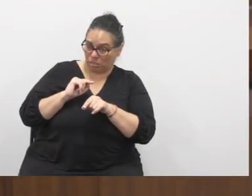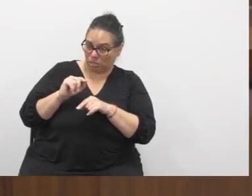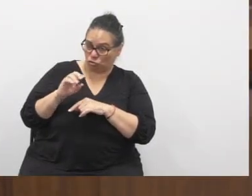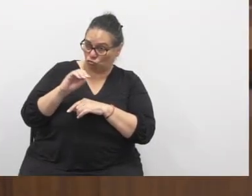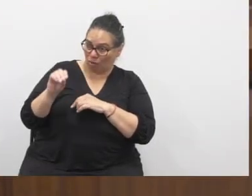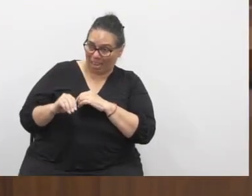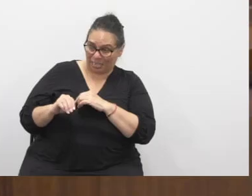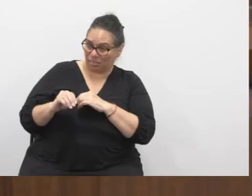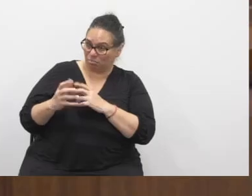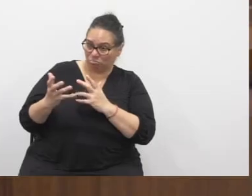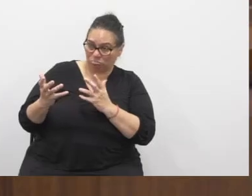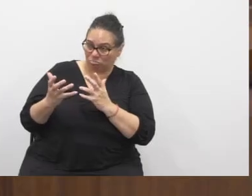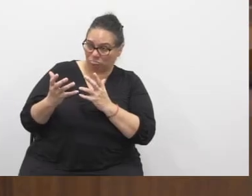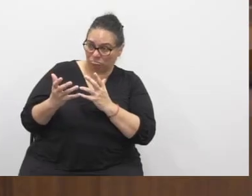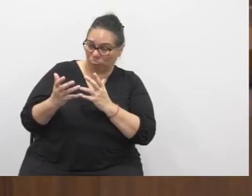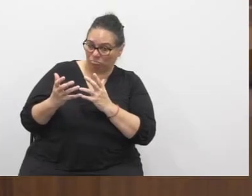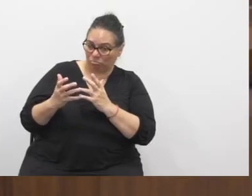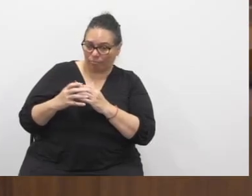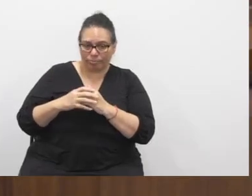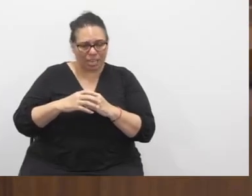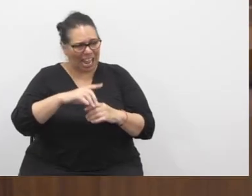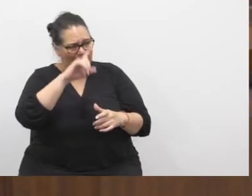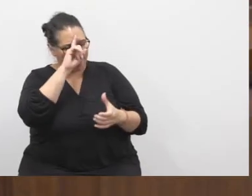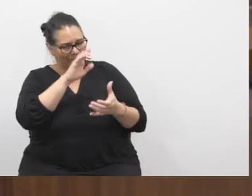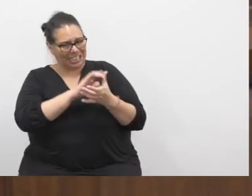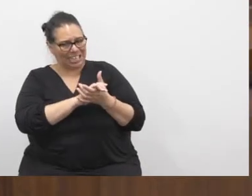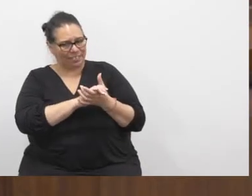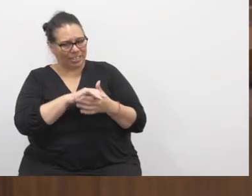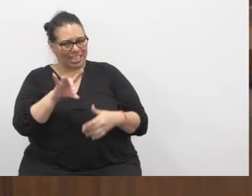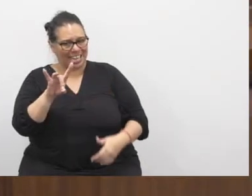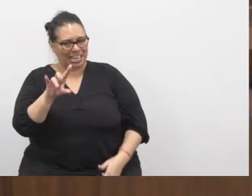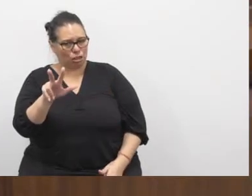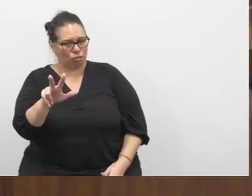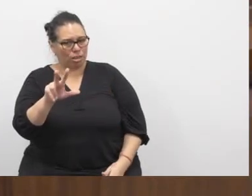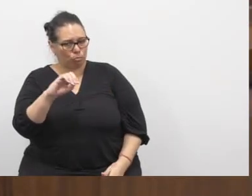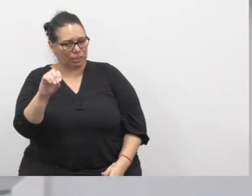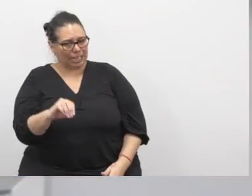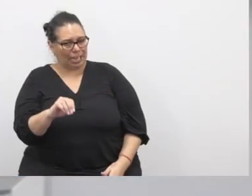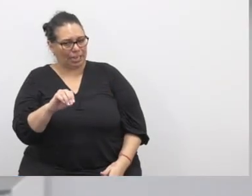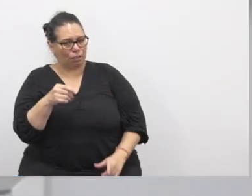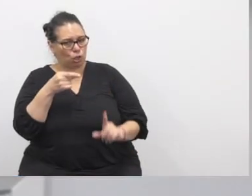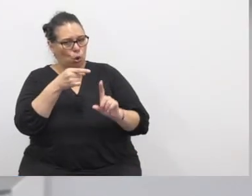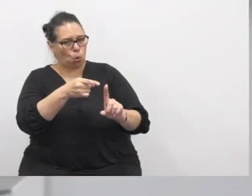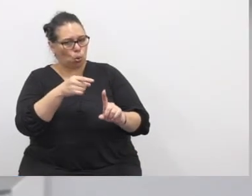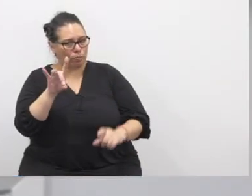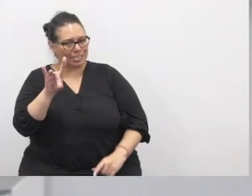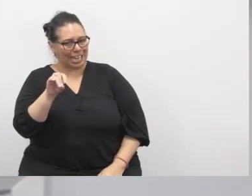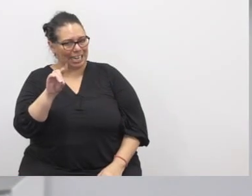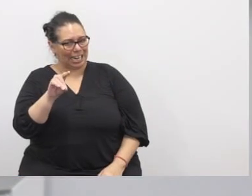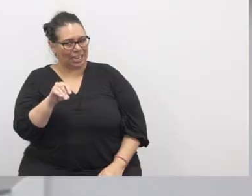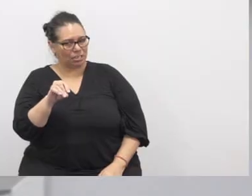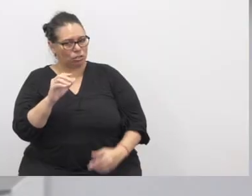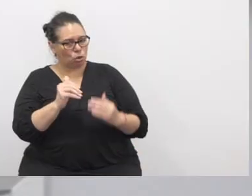or what percentage of students for fourth grade and up? - I believe it was 83% Okay. - with the goal of 80. So we exceeded - Okay, okay.